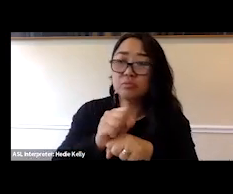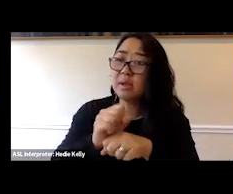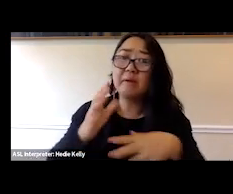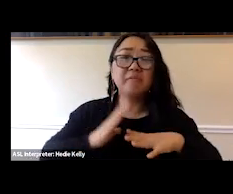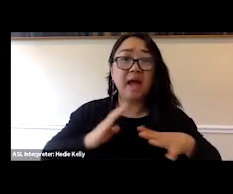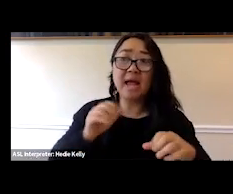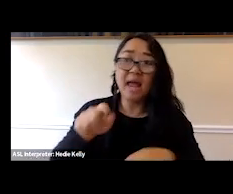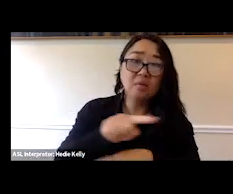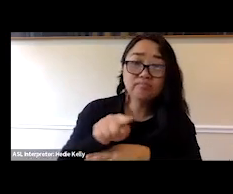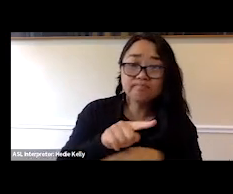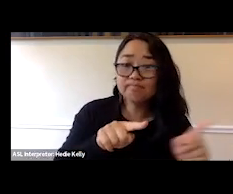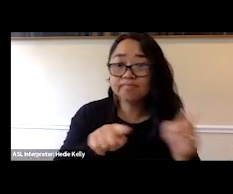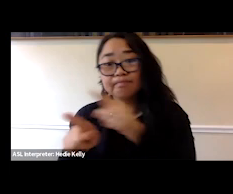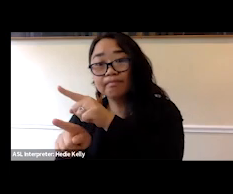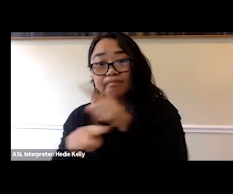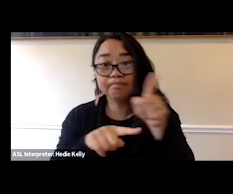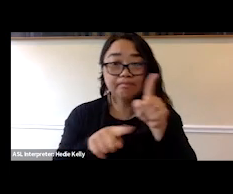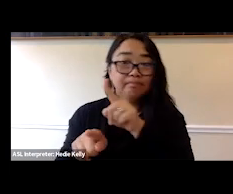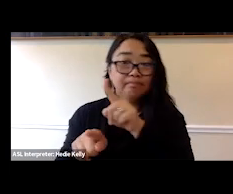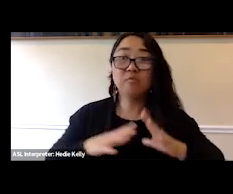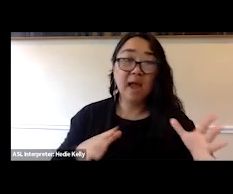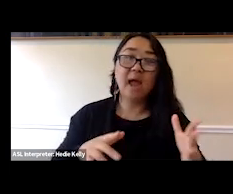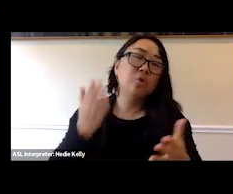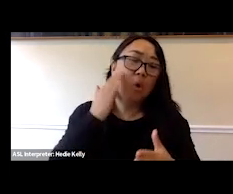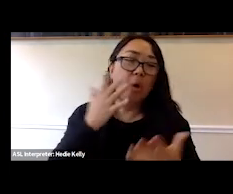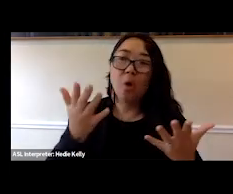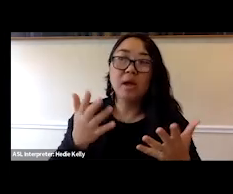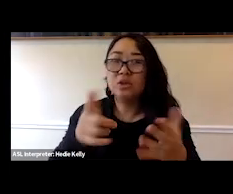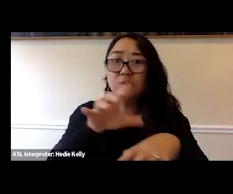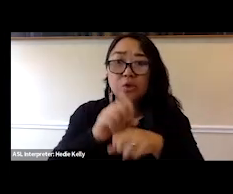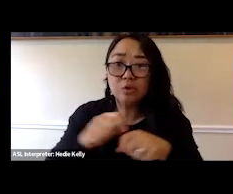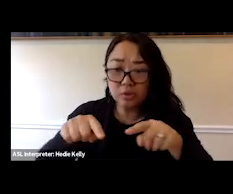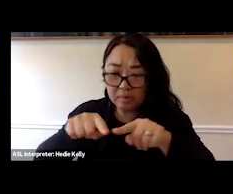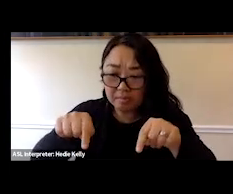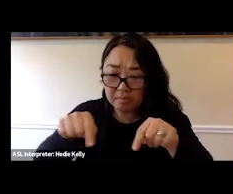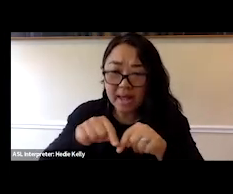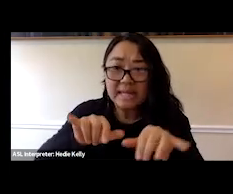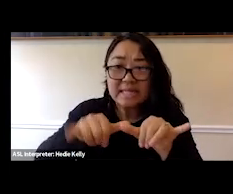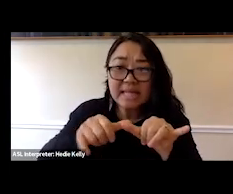And so you don't worry too much about button size or the order in which those buttons may appear in the code.